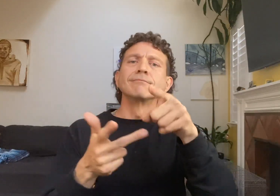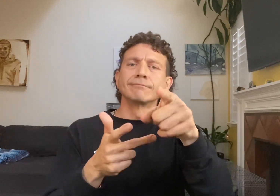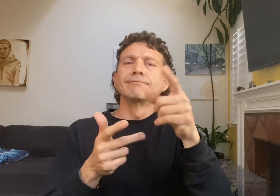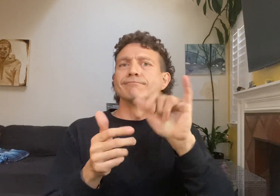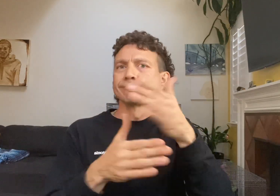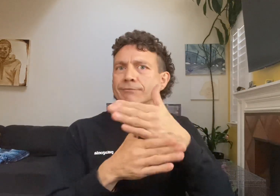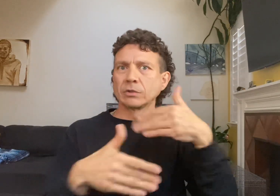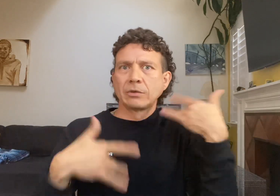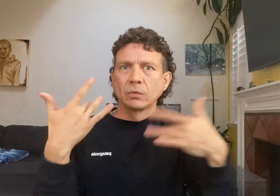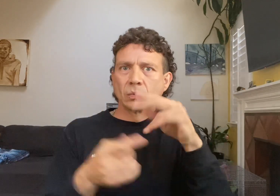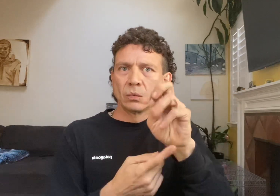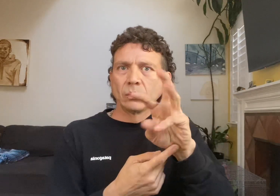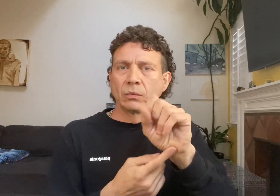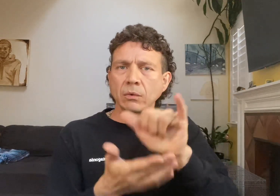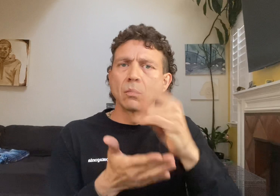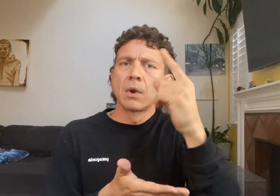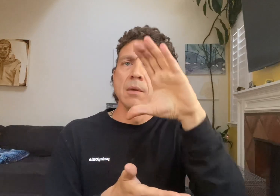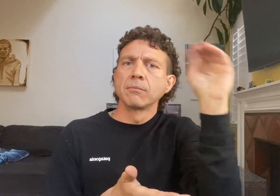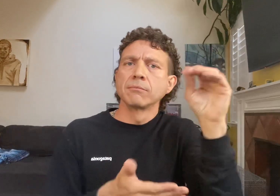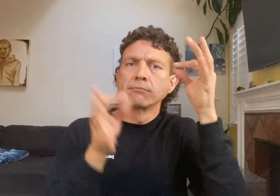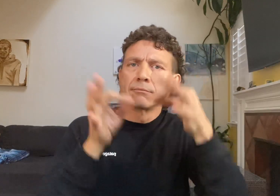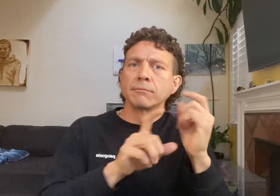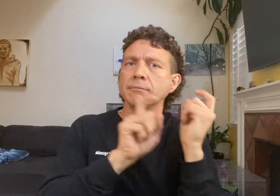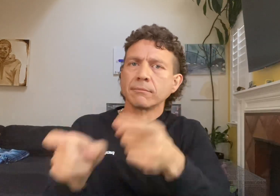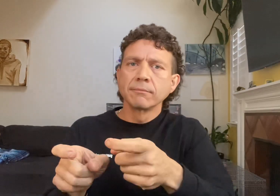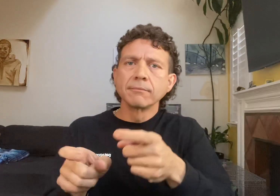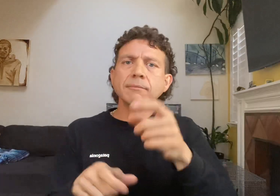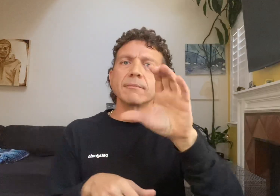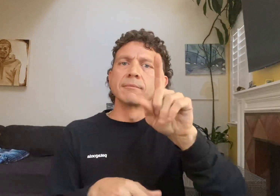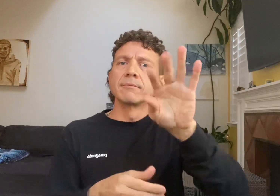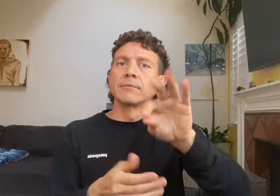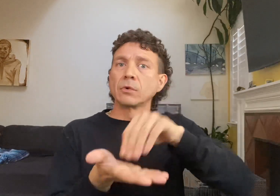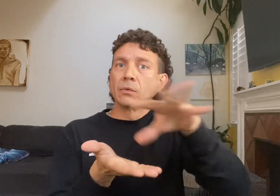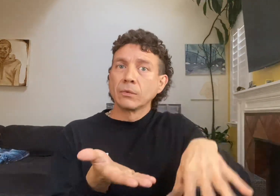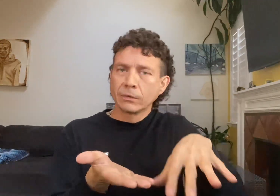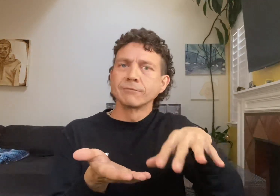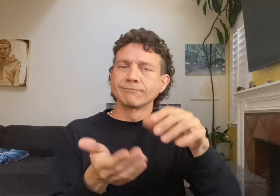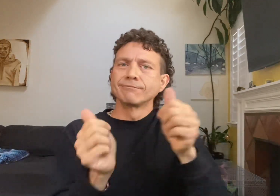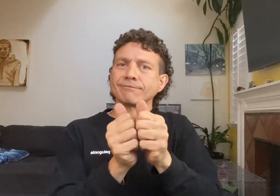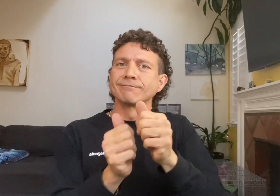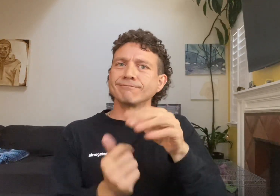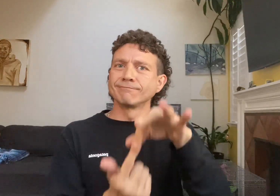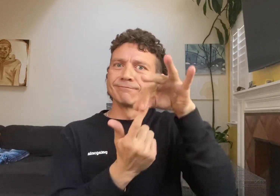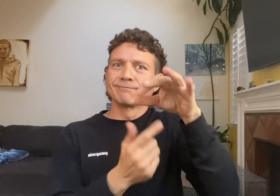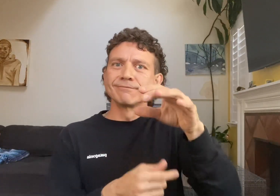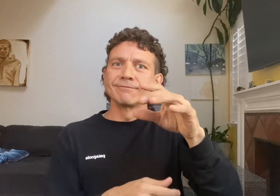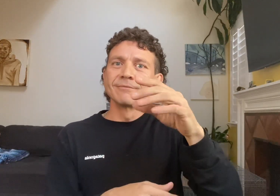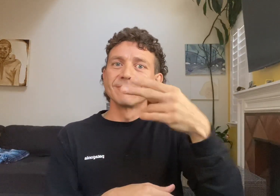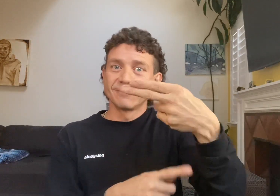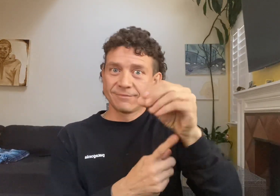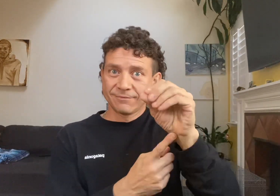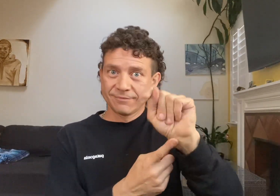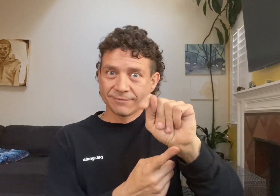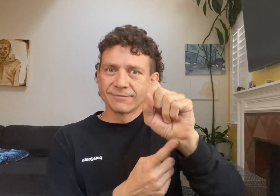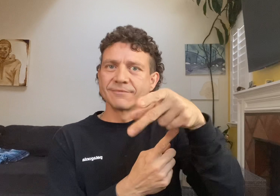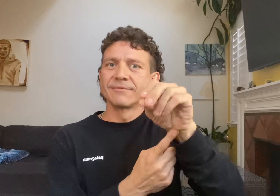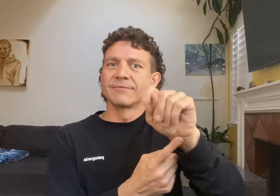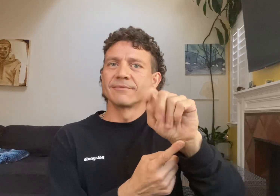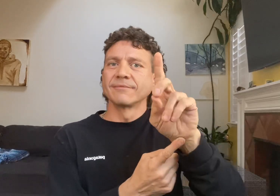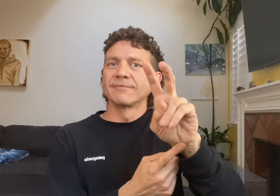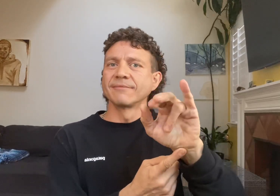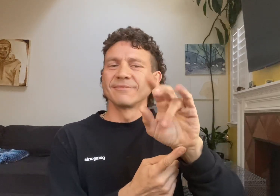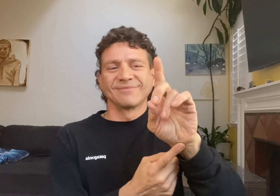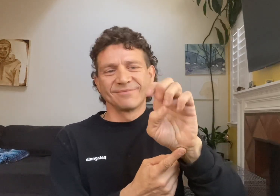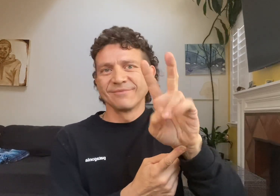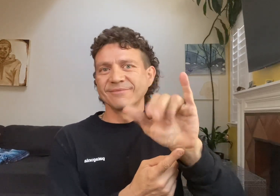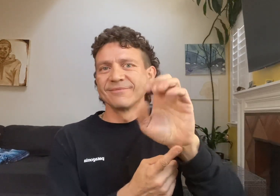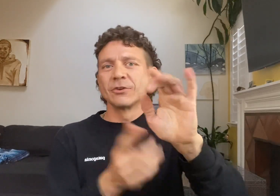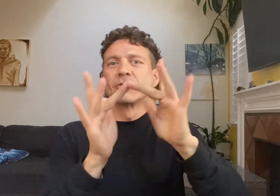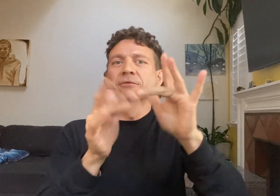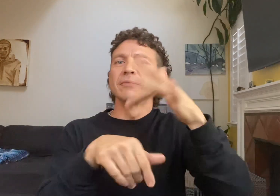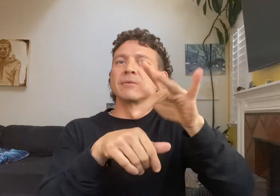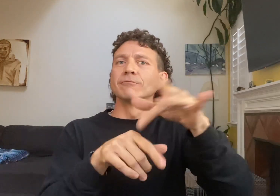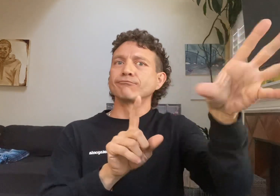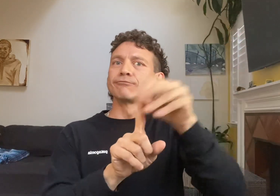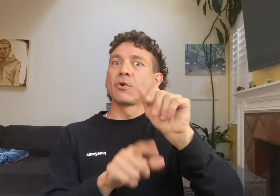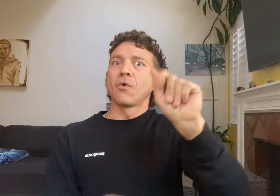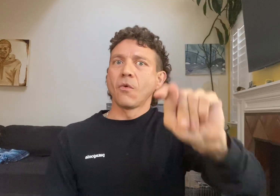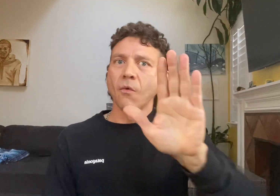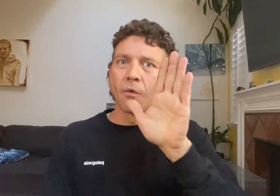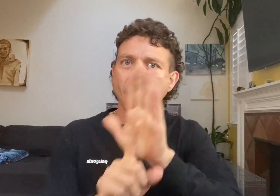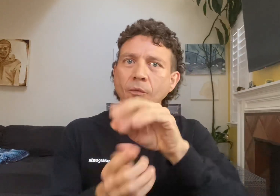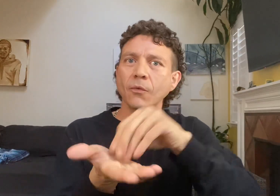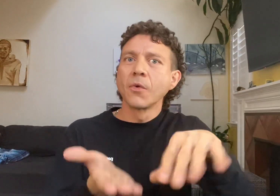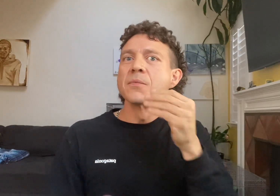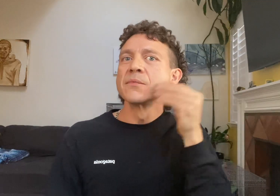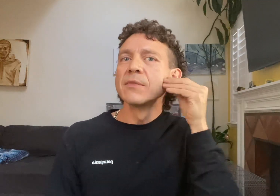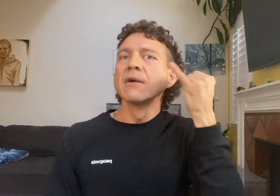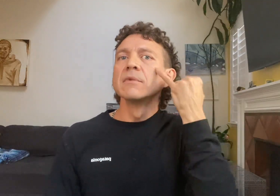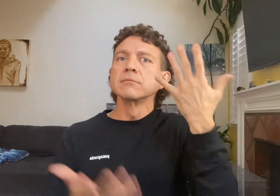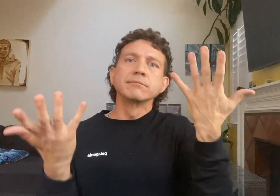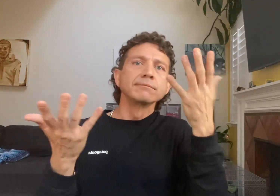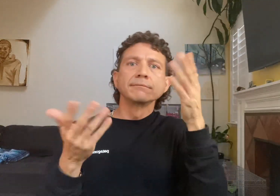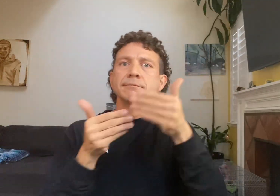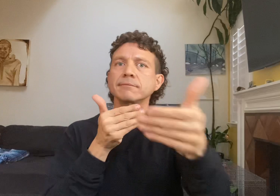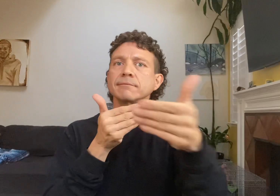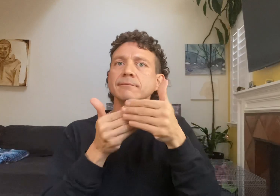also sharing the exciting news from a donation from the company that every CSD student is to receive free hotspot and internet at home